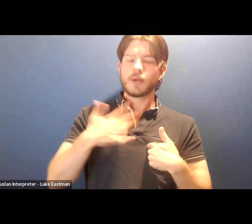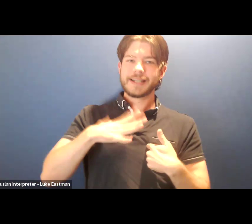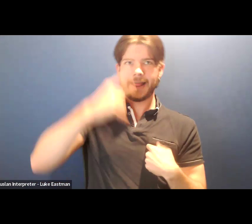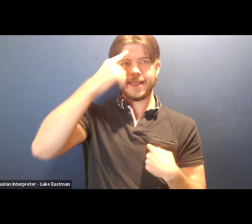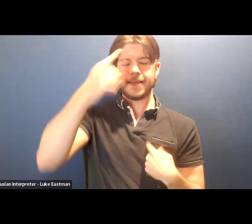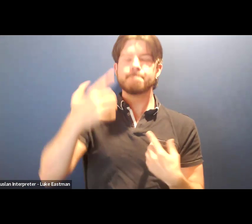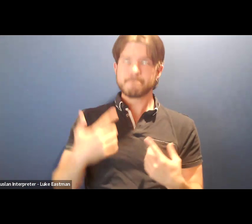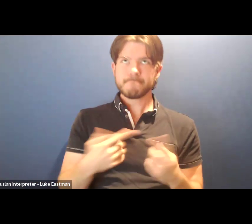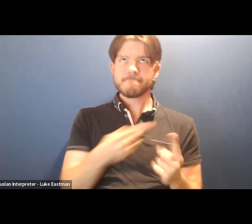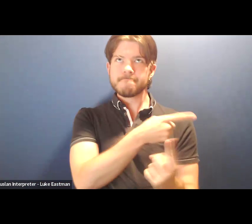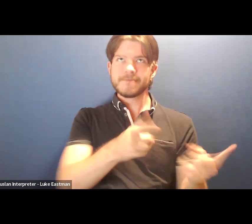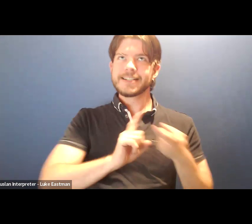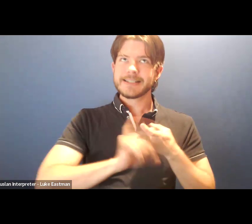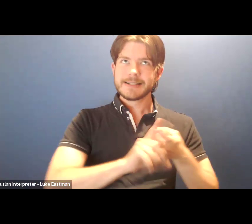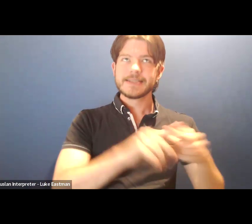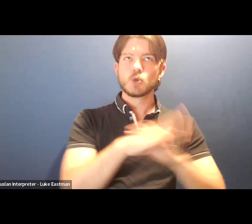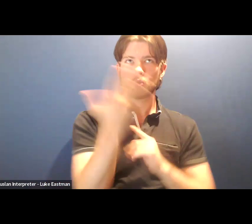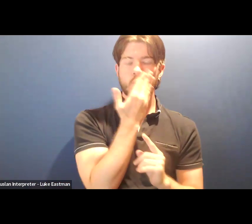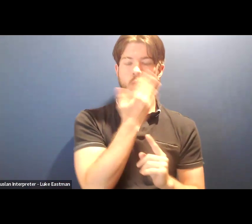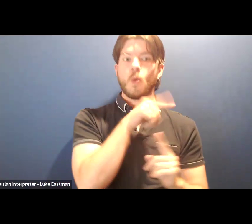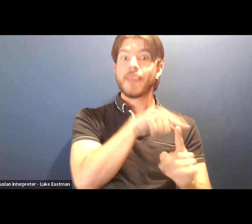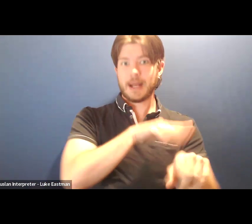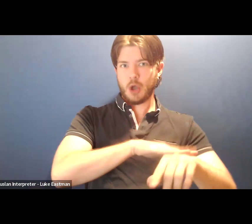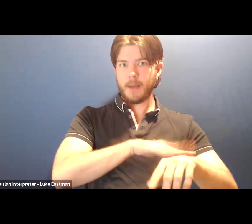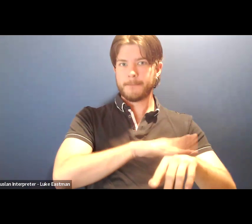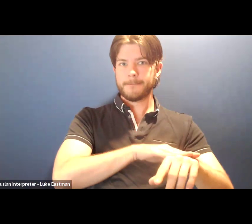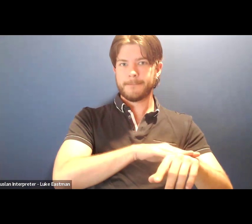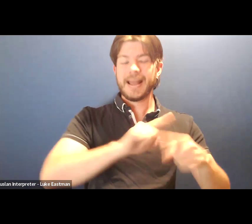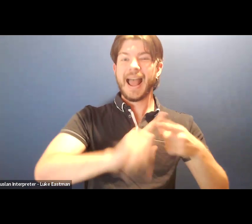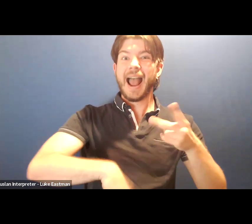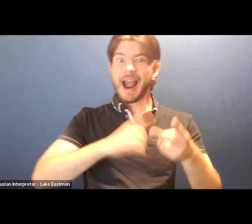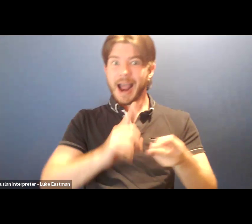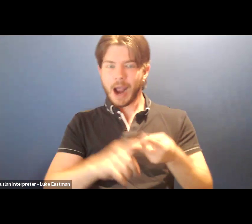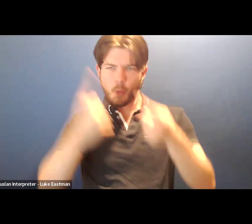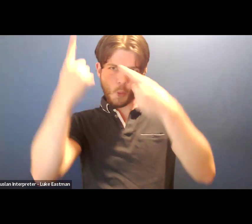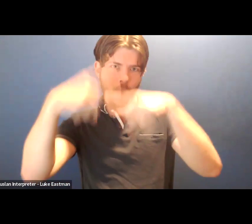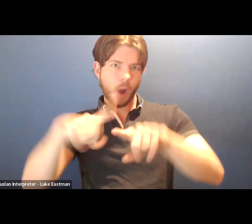school and through the support that we